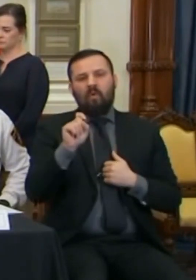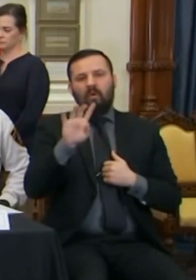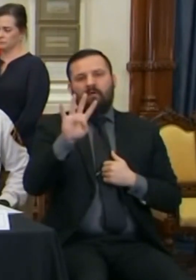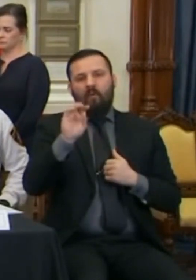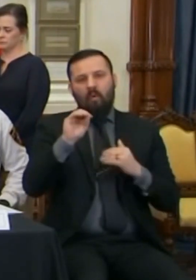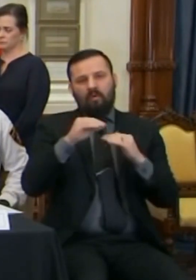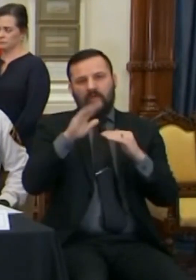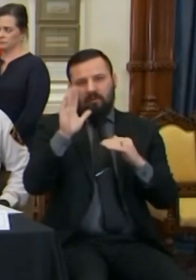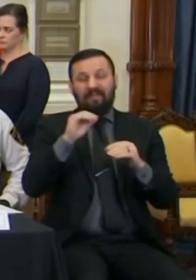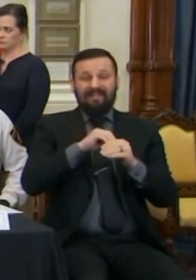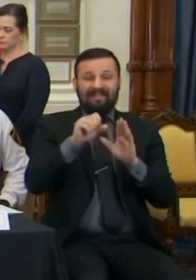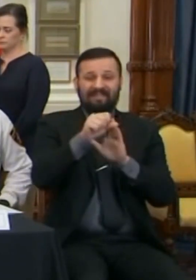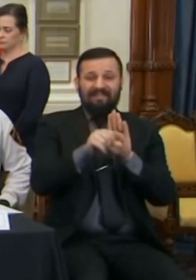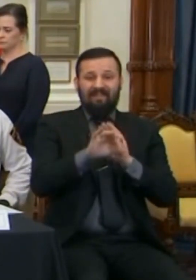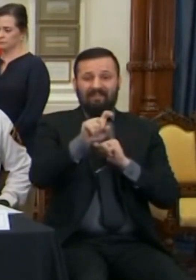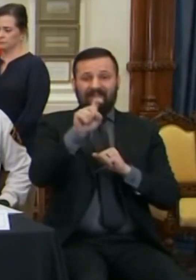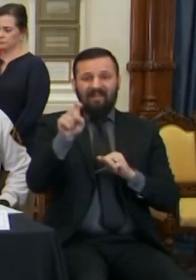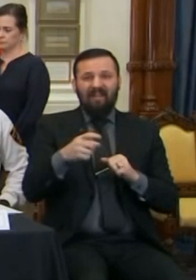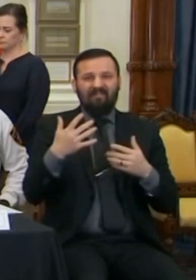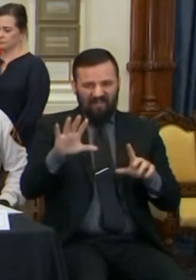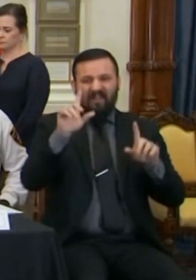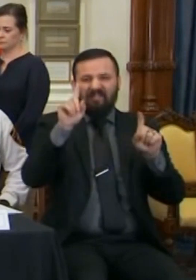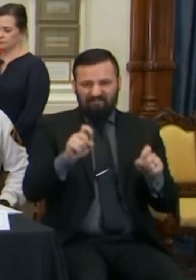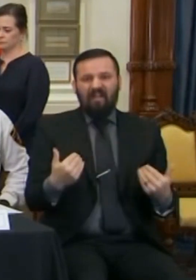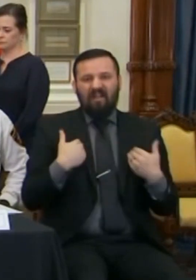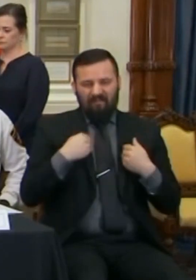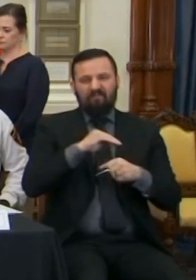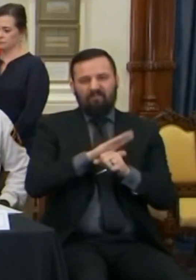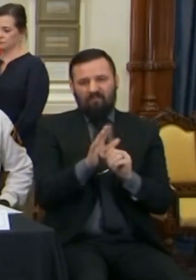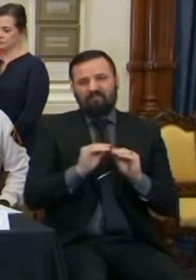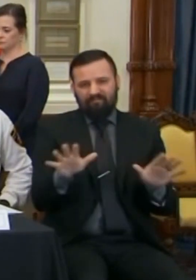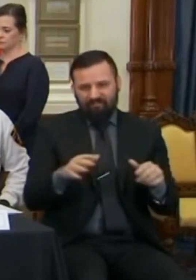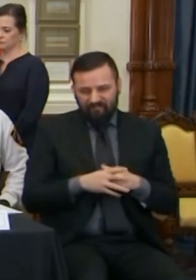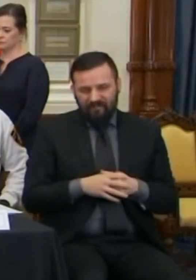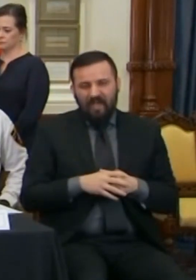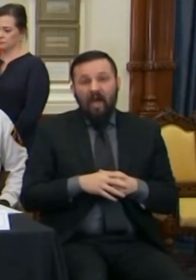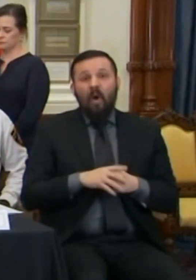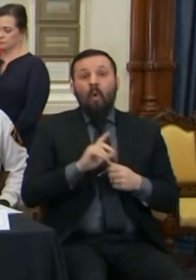the state of Texas who have tested positive for koban 19 when I declared a